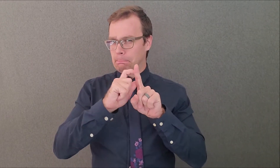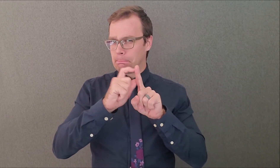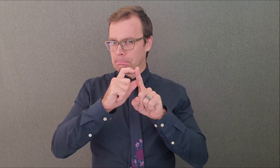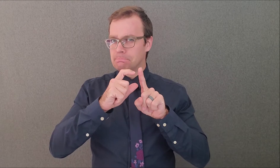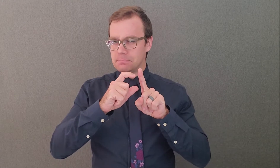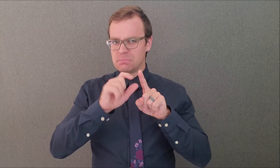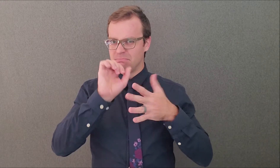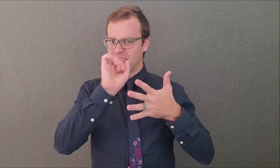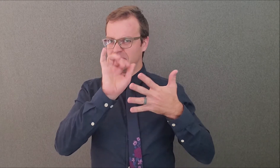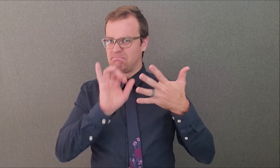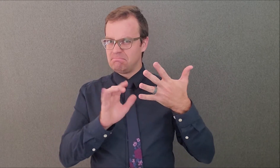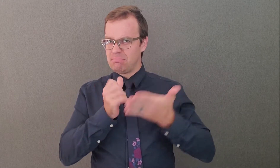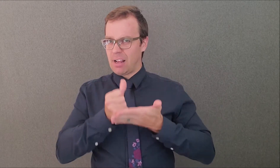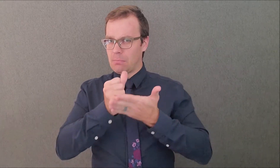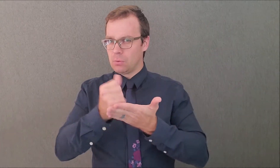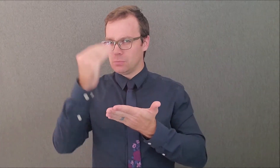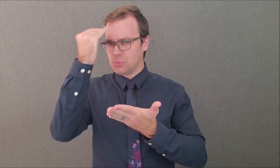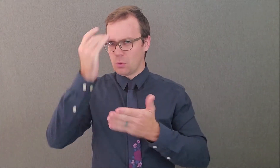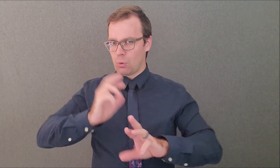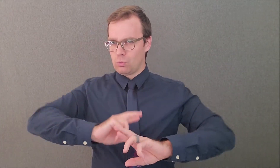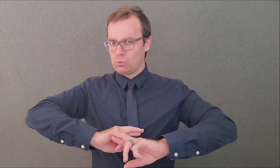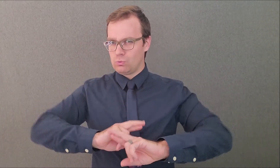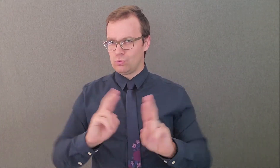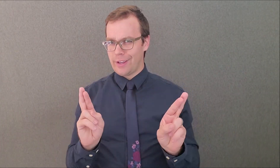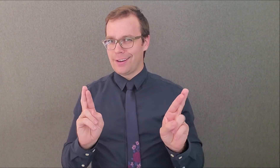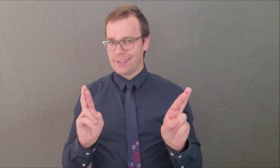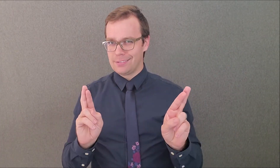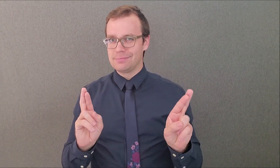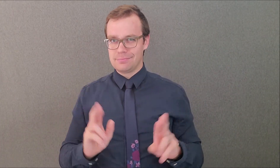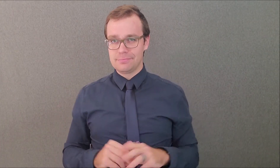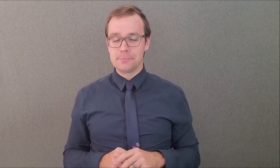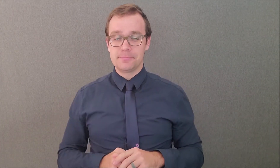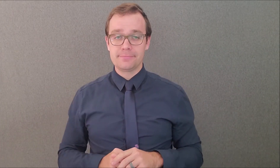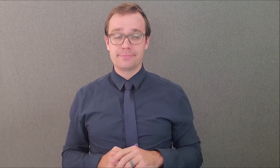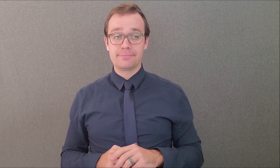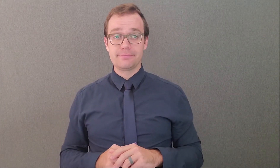may help with what to expect so you can properly prepare.